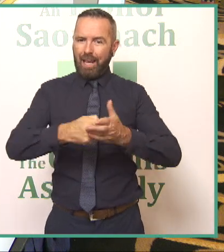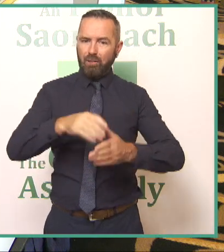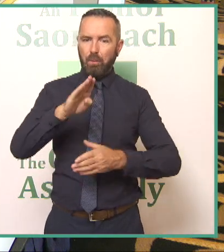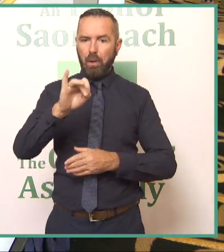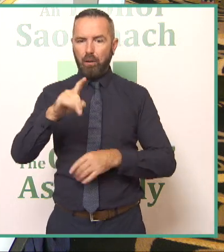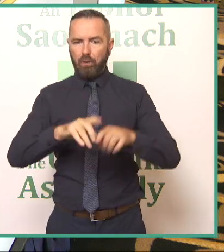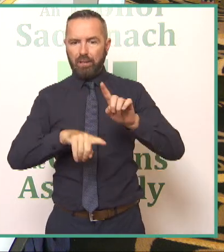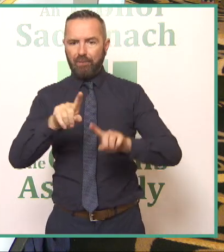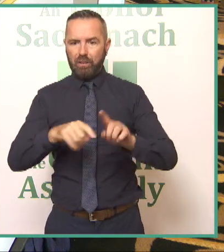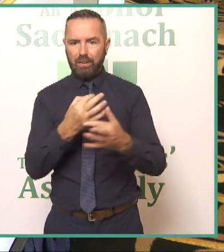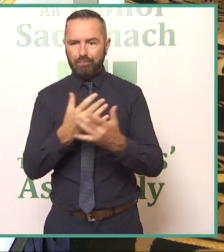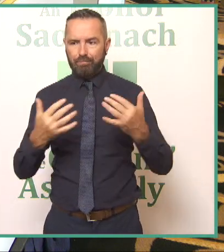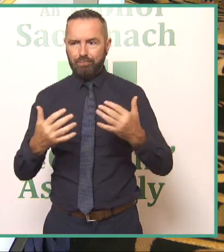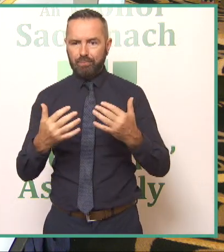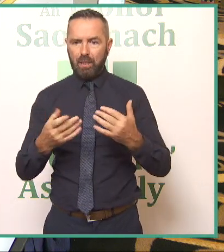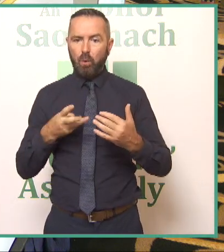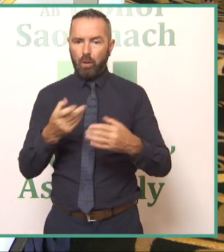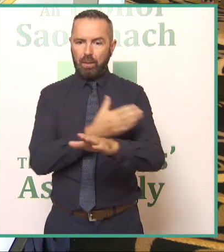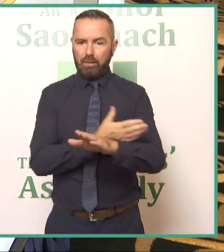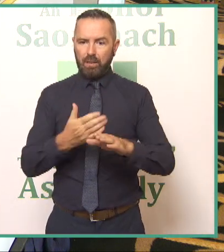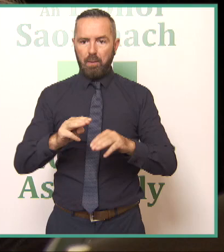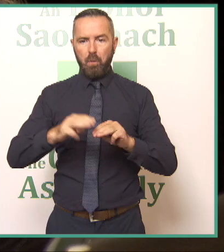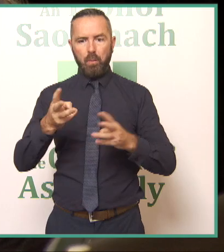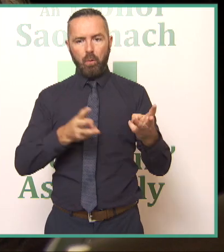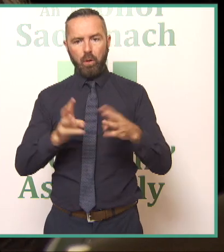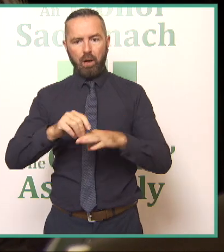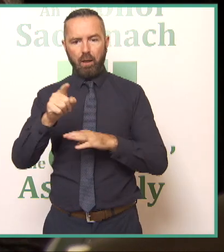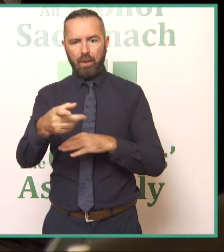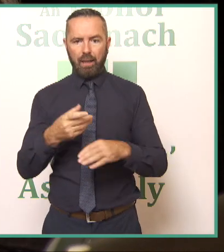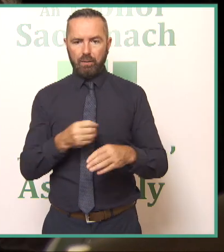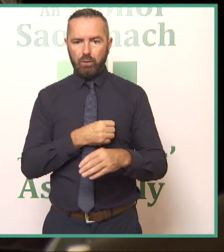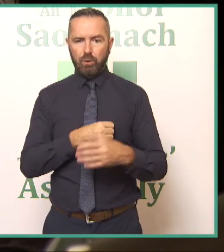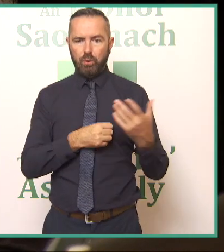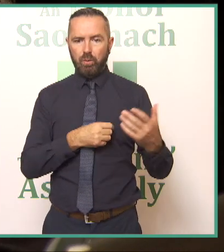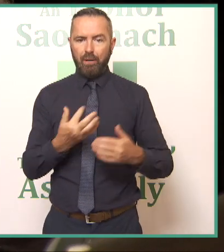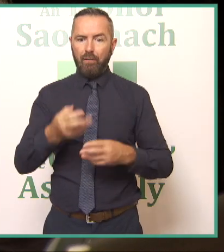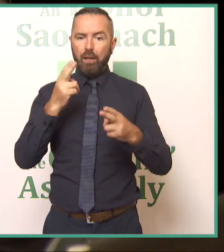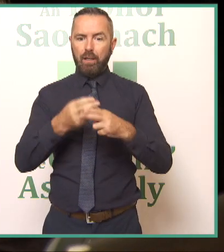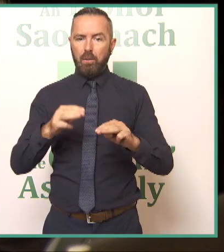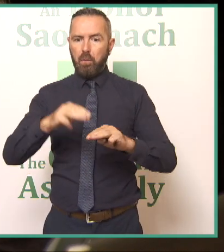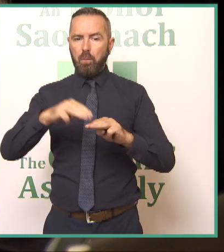biodiversity and we're about to start more work on that to to find out more about that